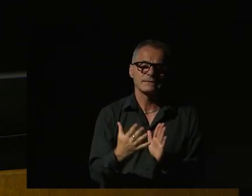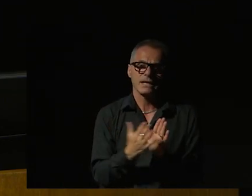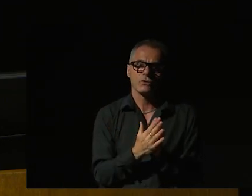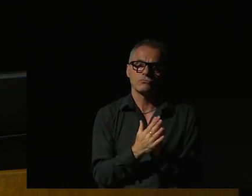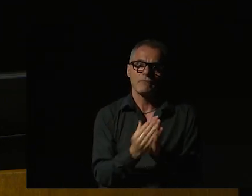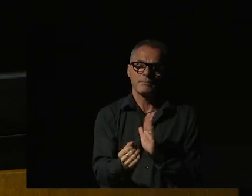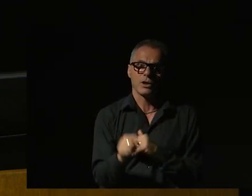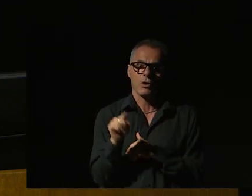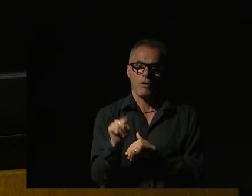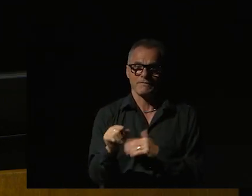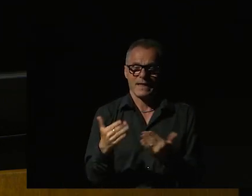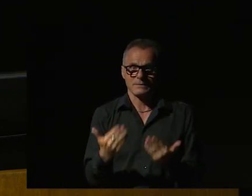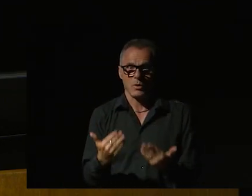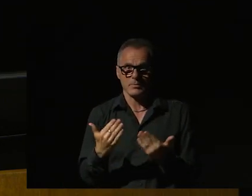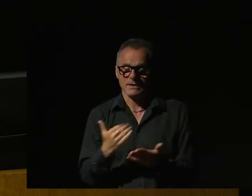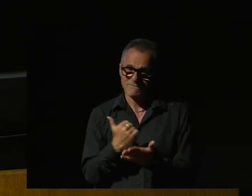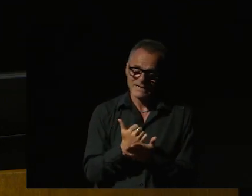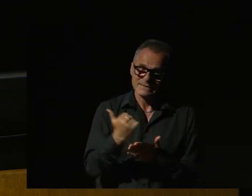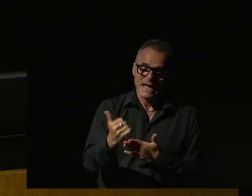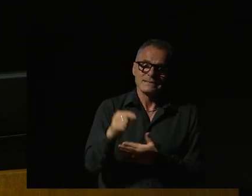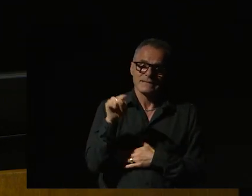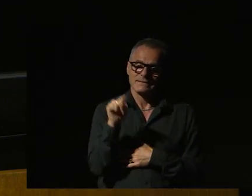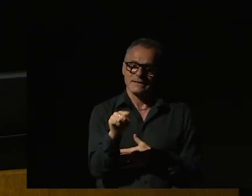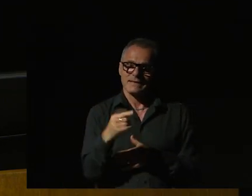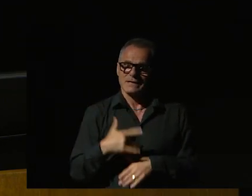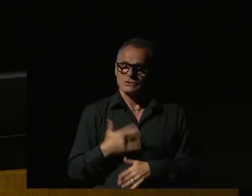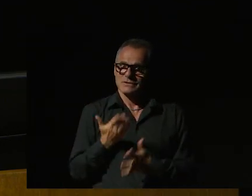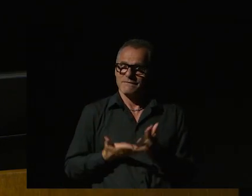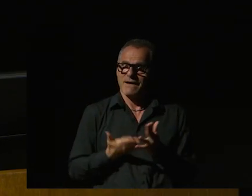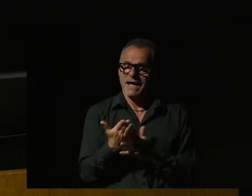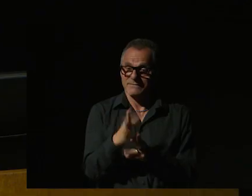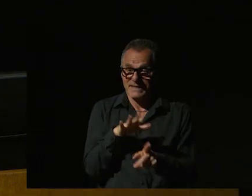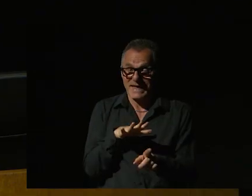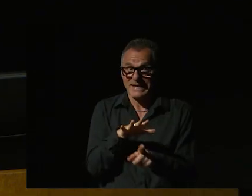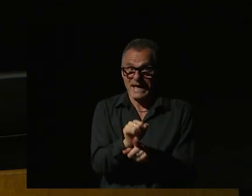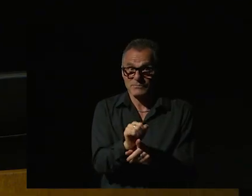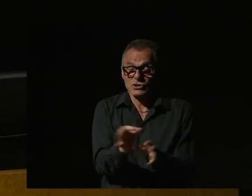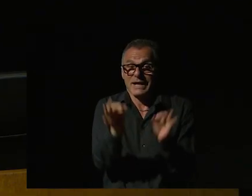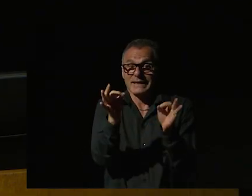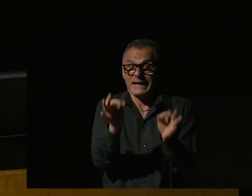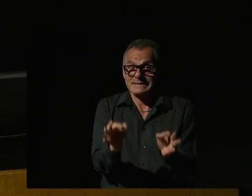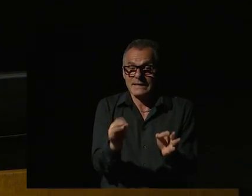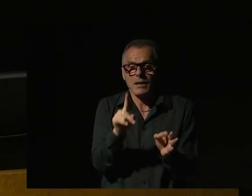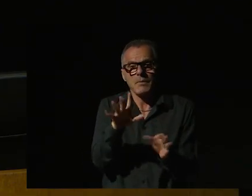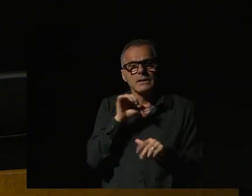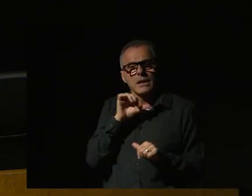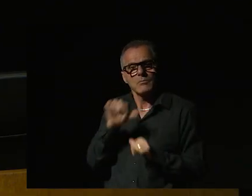and incredible objects to have survived. They capture not only in ideal, but a process of creating it.